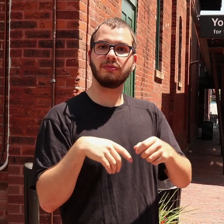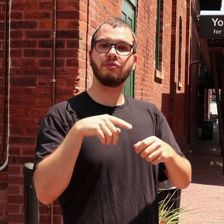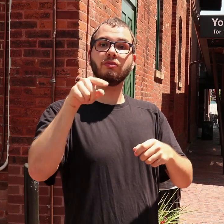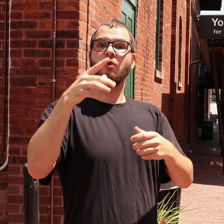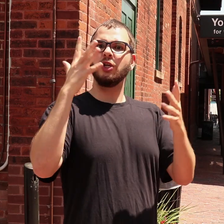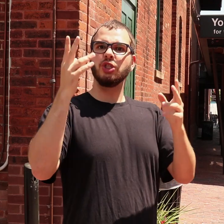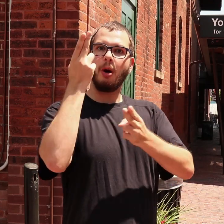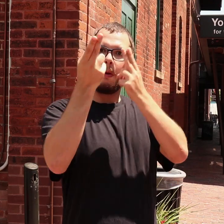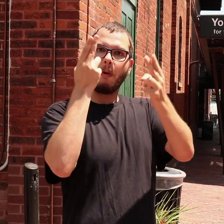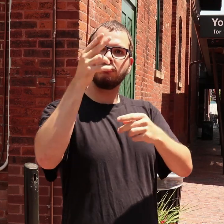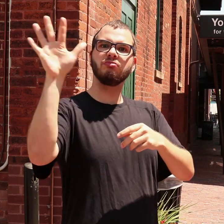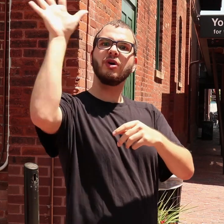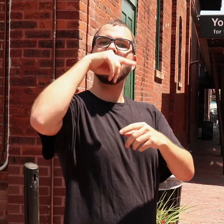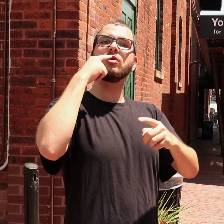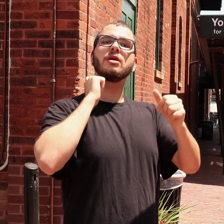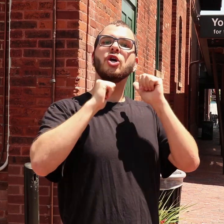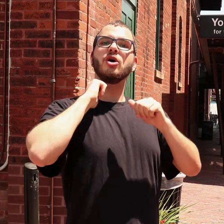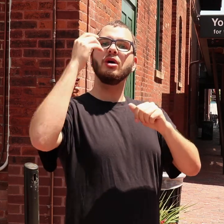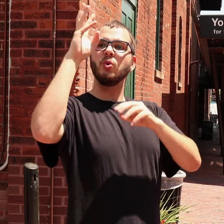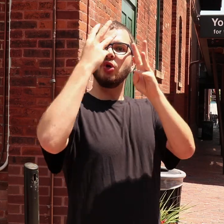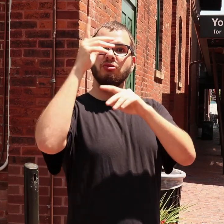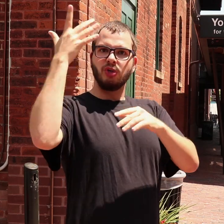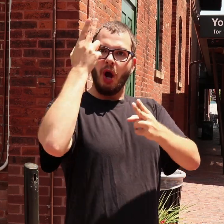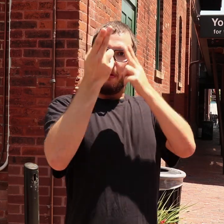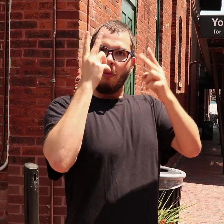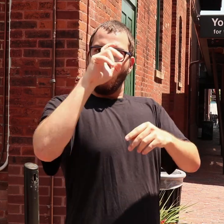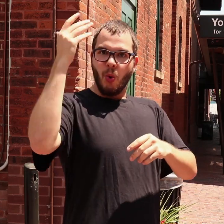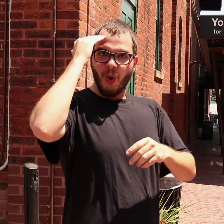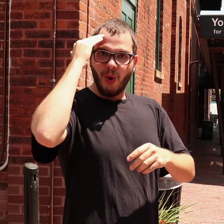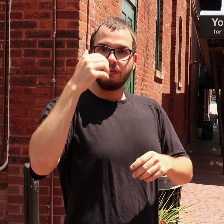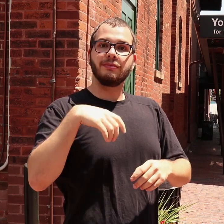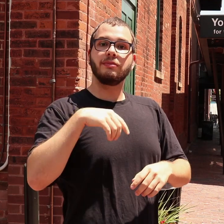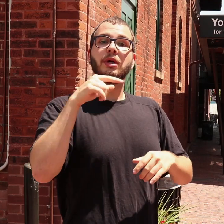her productions have been nominated for awards several times.